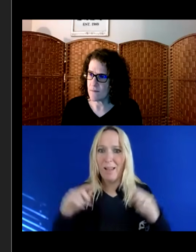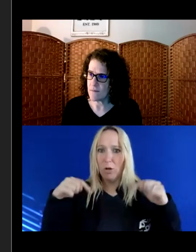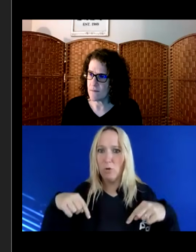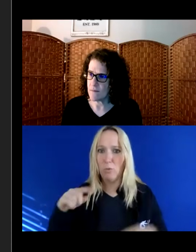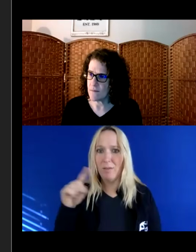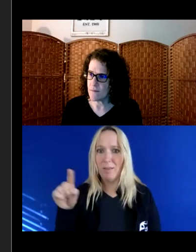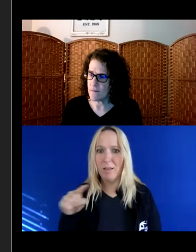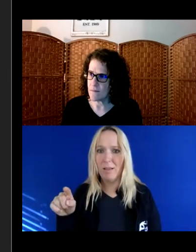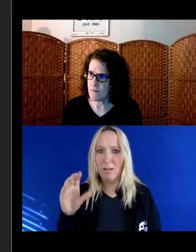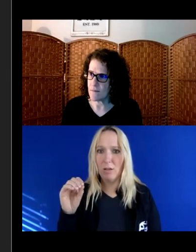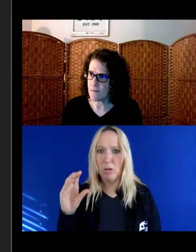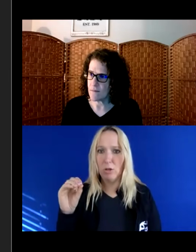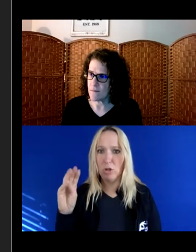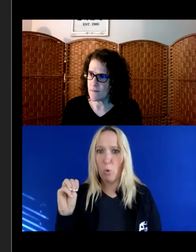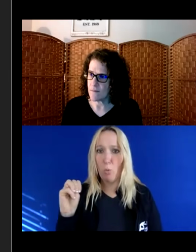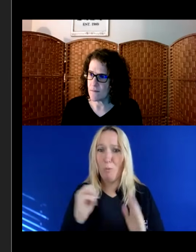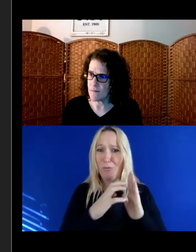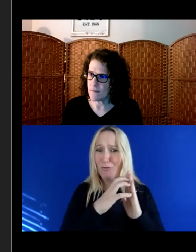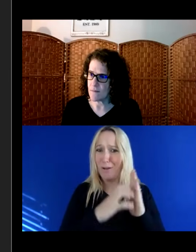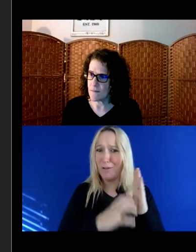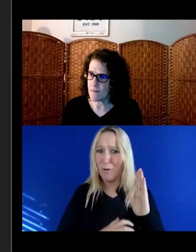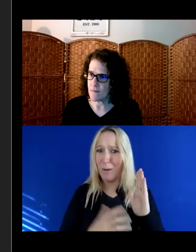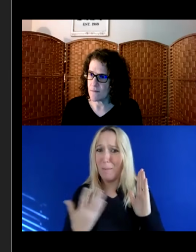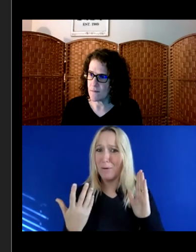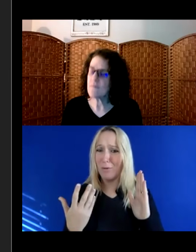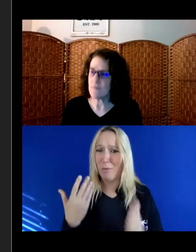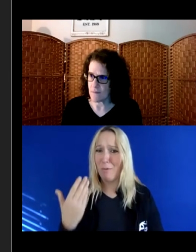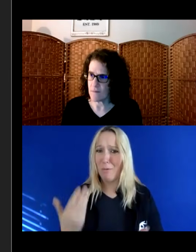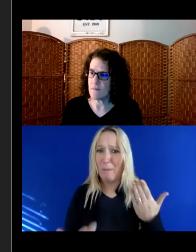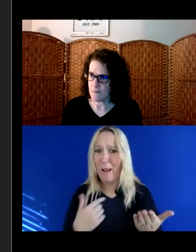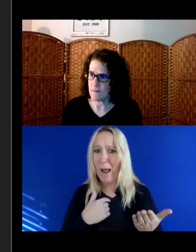So that will be something I may have to look into and follow-up and see if we can improve for next time.